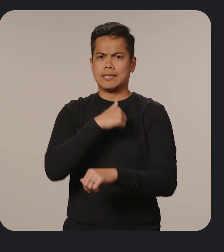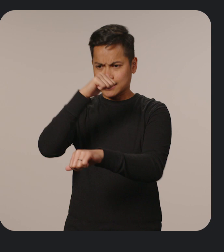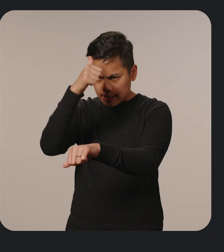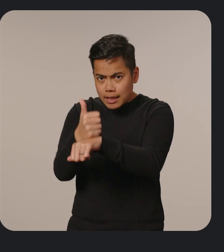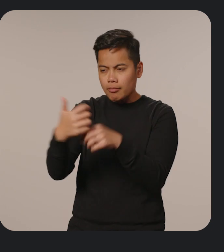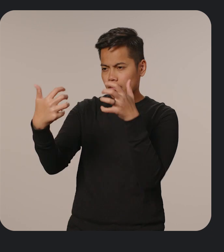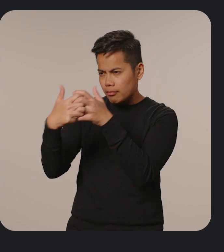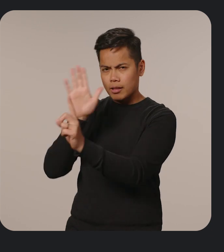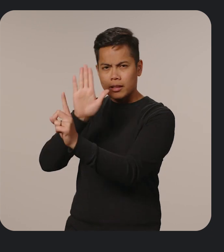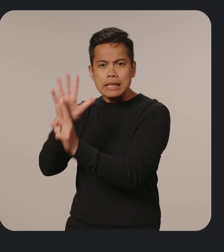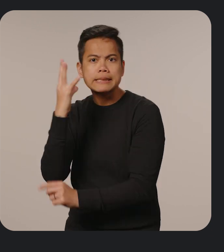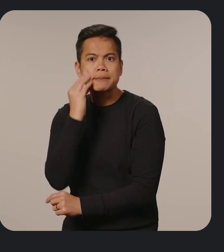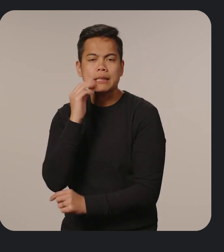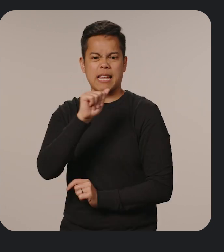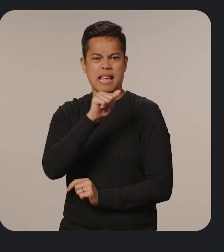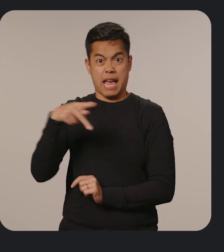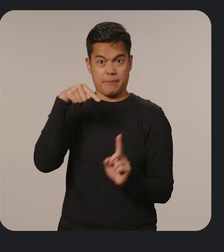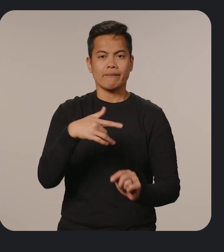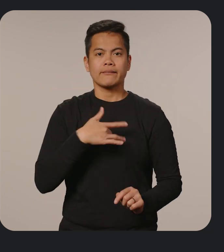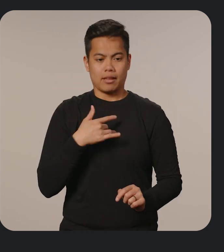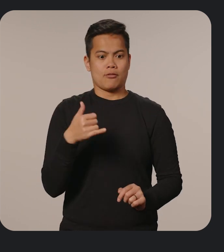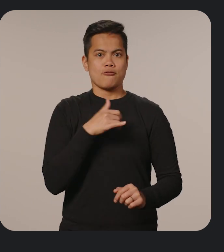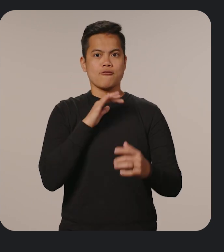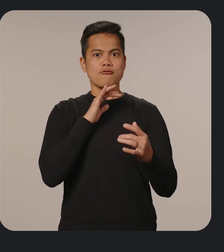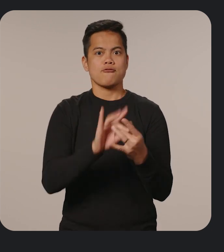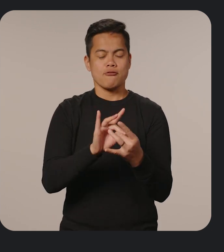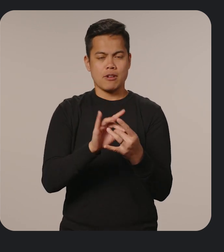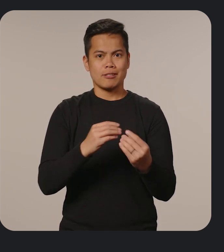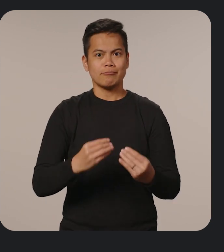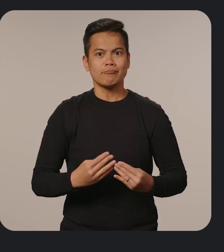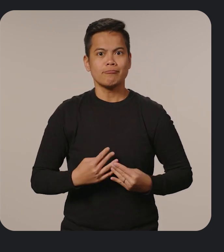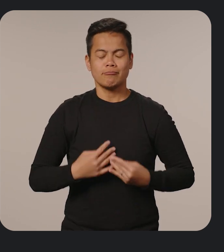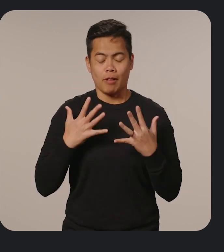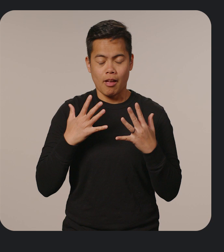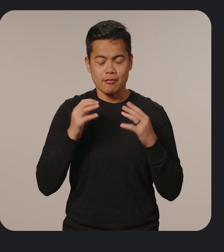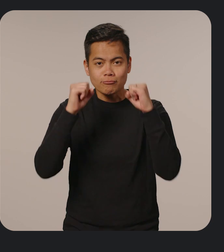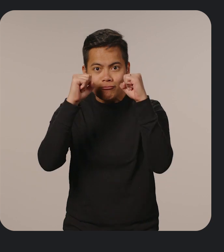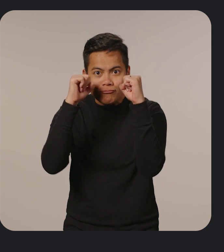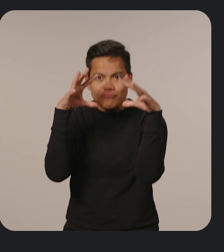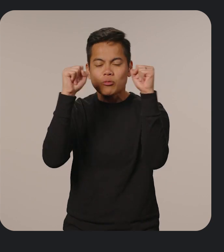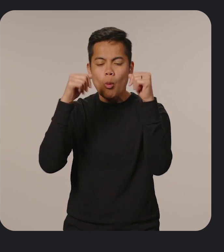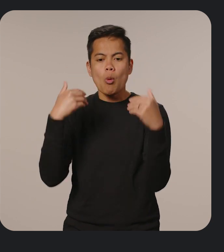that they surprise users in unexpected ways. We set out to make every experience feel tailored